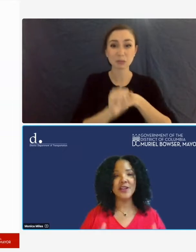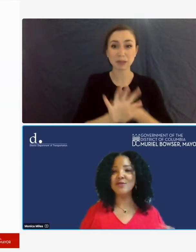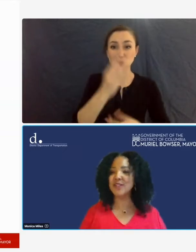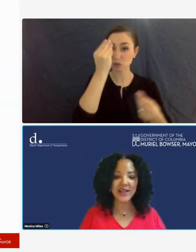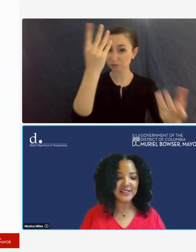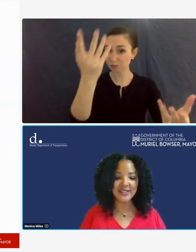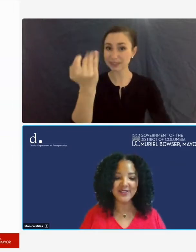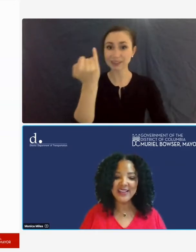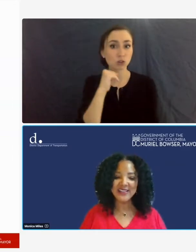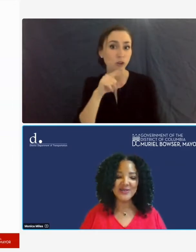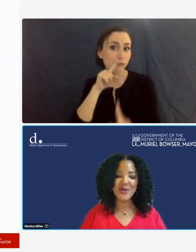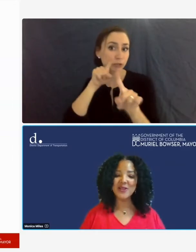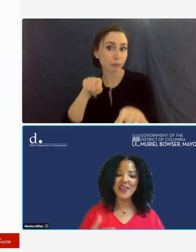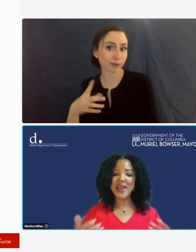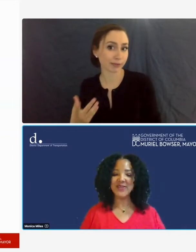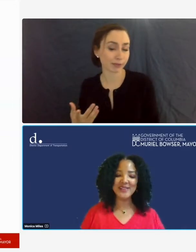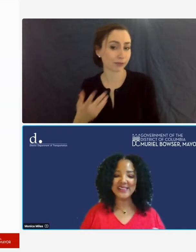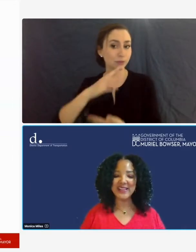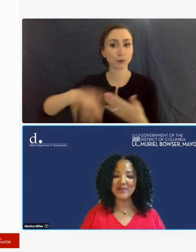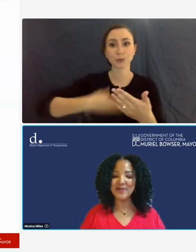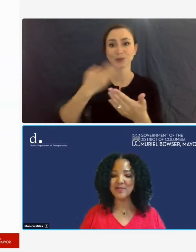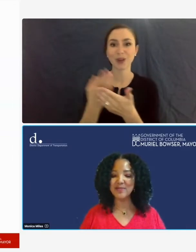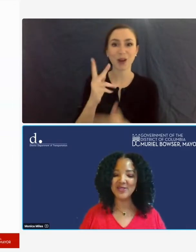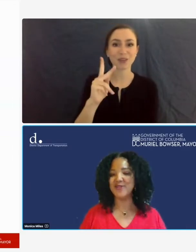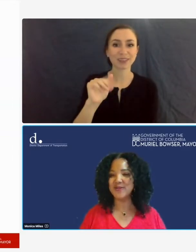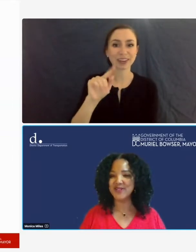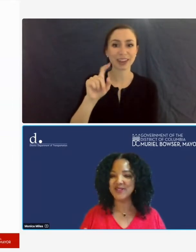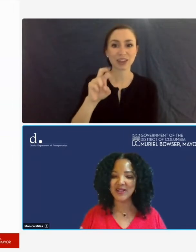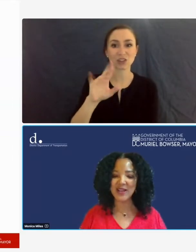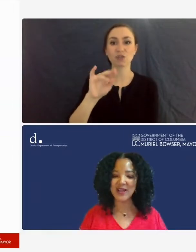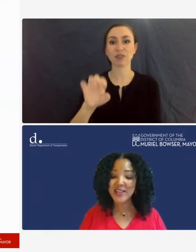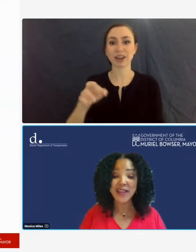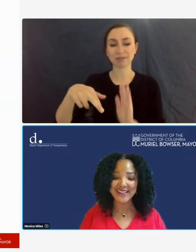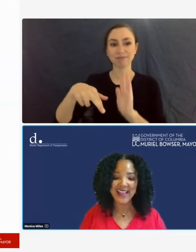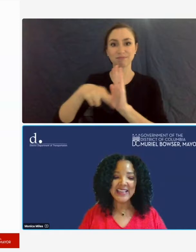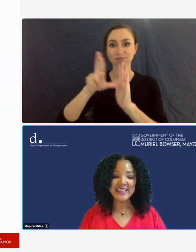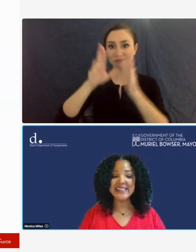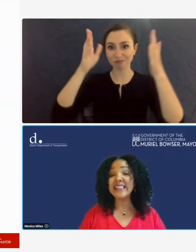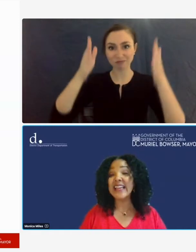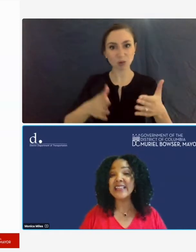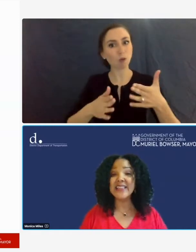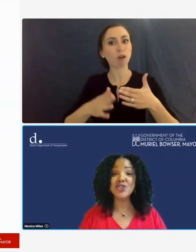responsive to all of catherine's um compliance reviewers emails then it's likely that your